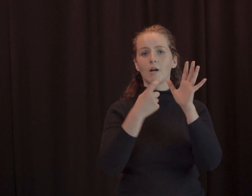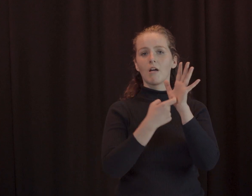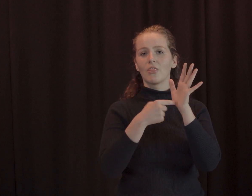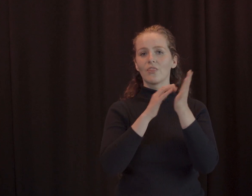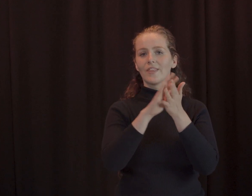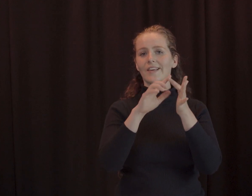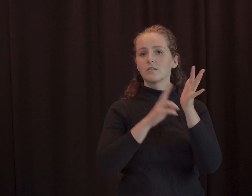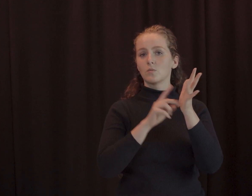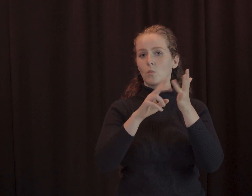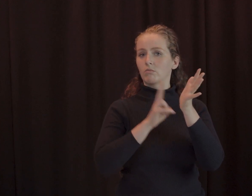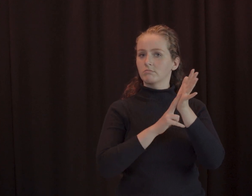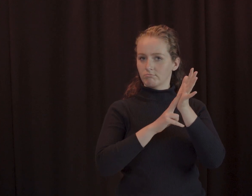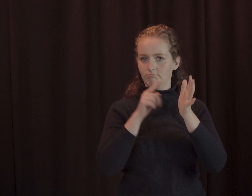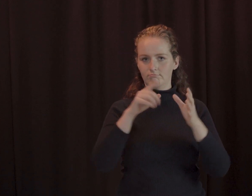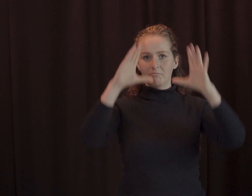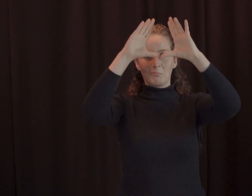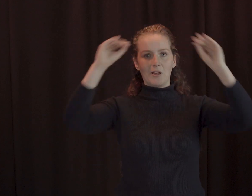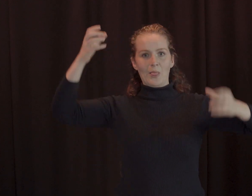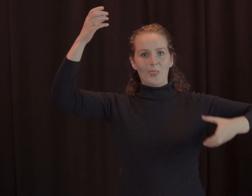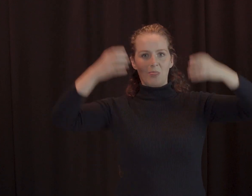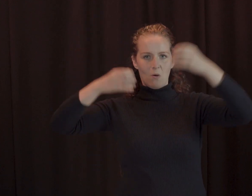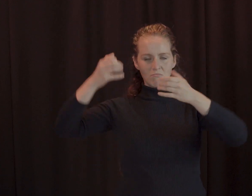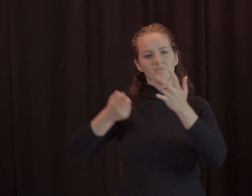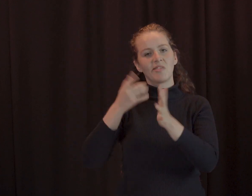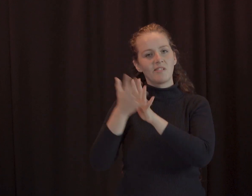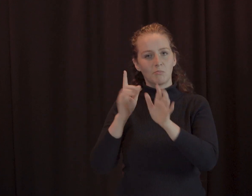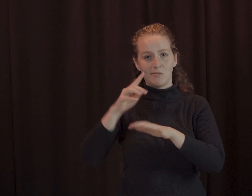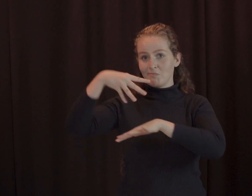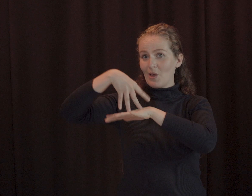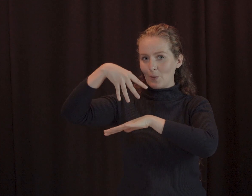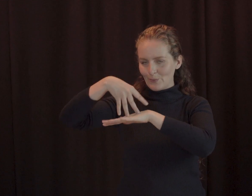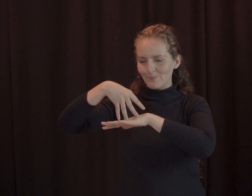The Parthenon (I’ll use this sign for ‘Parthenon’, or this one)